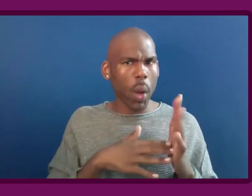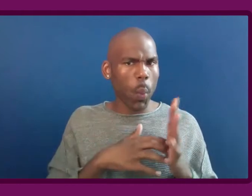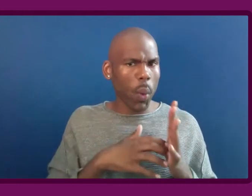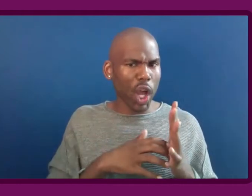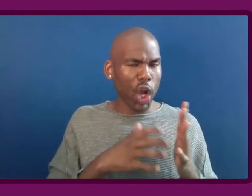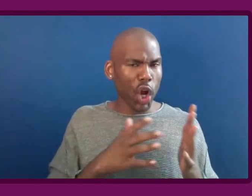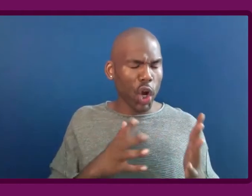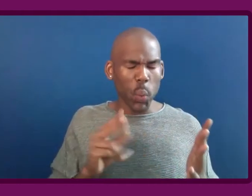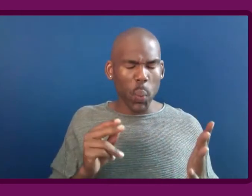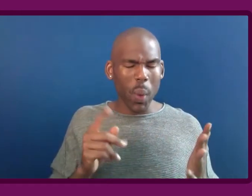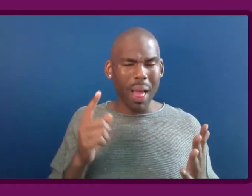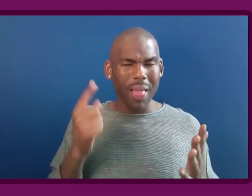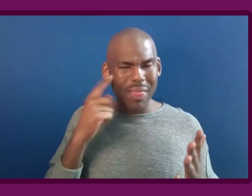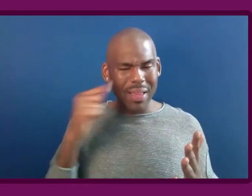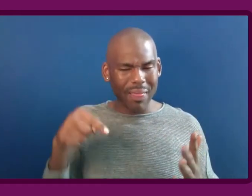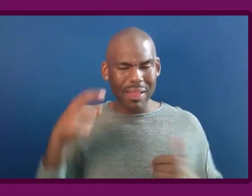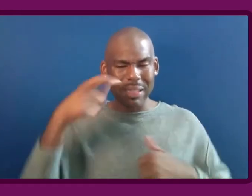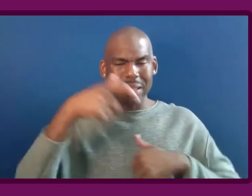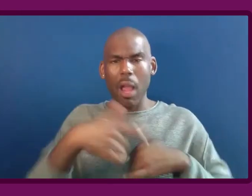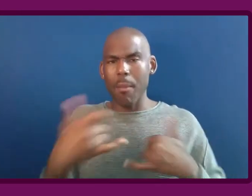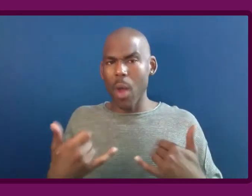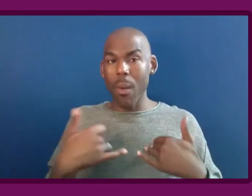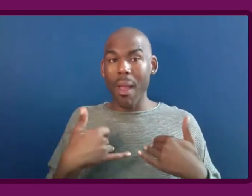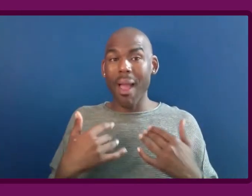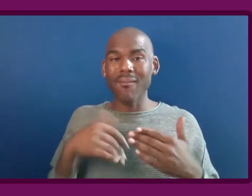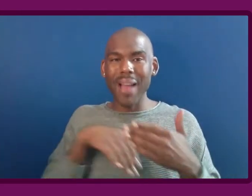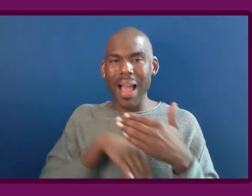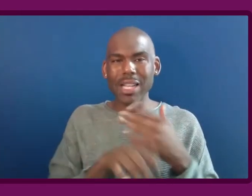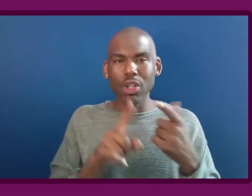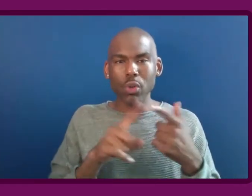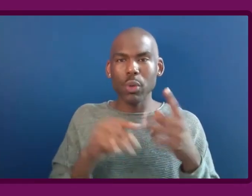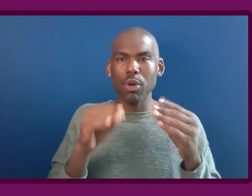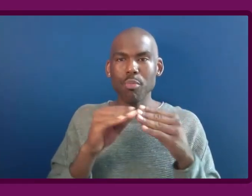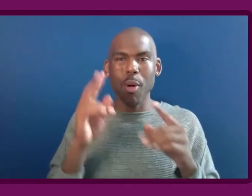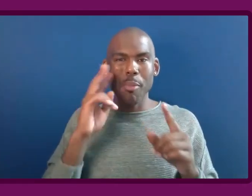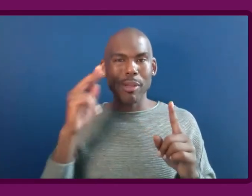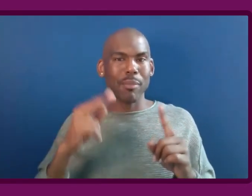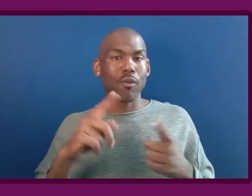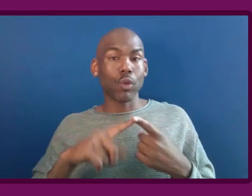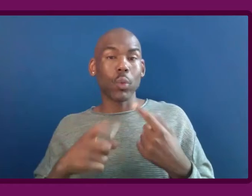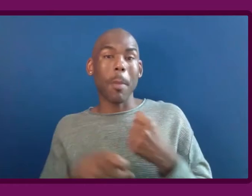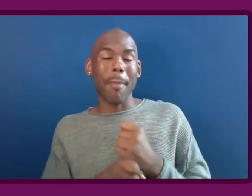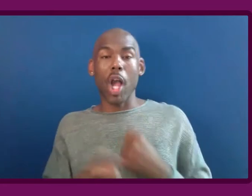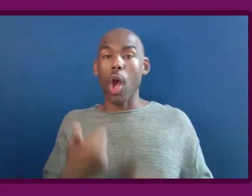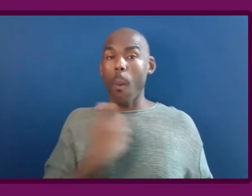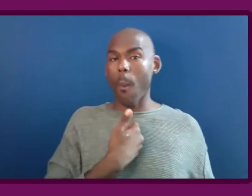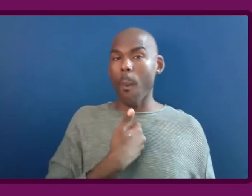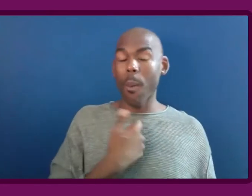I think this time we have access to different perspectives, to make our own perspective.